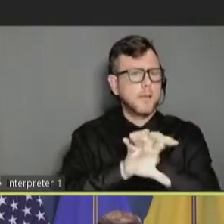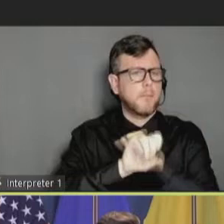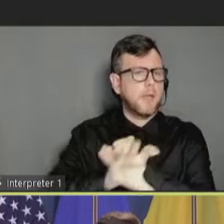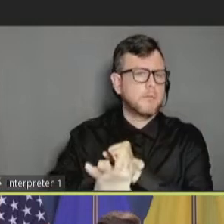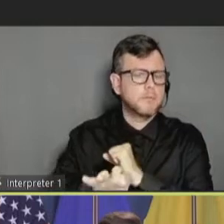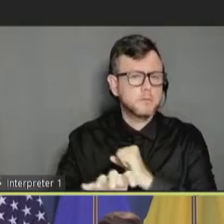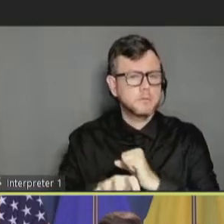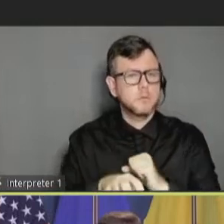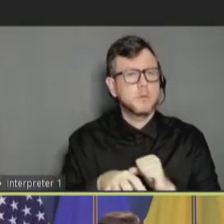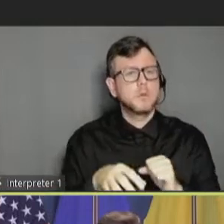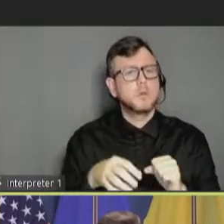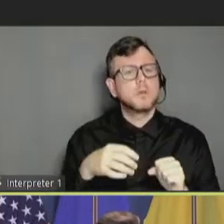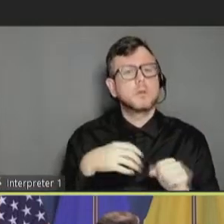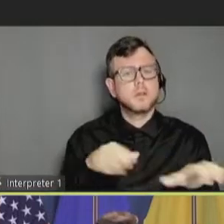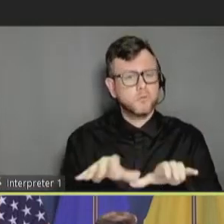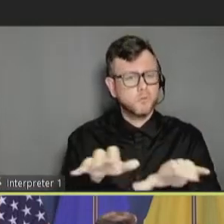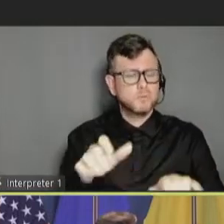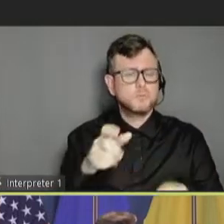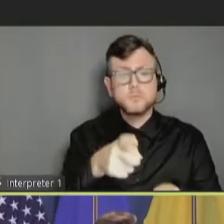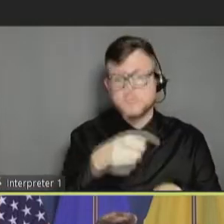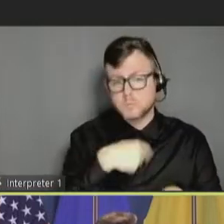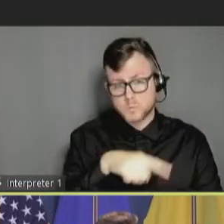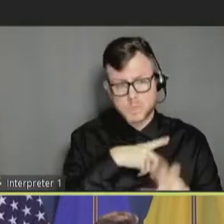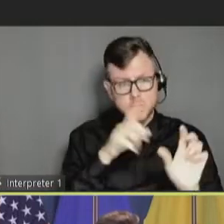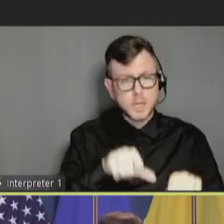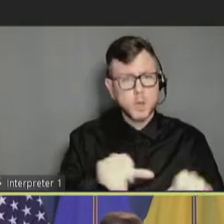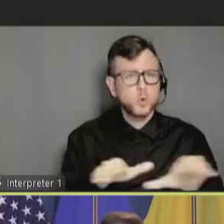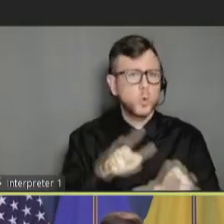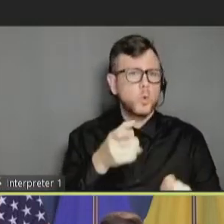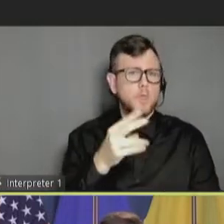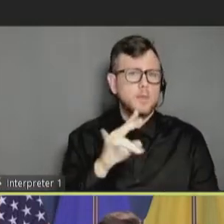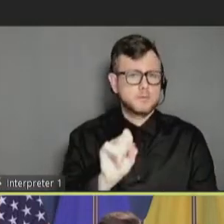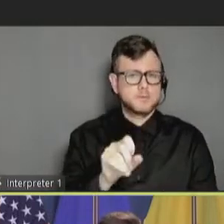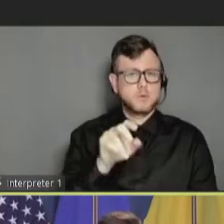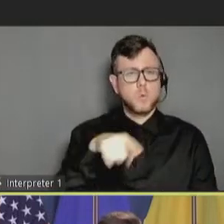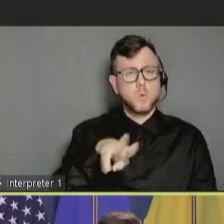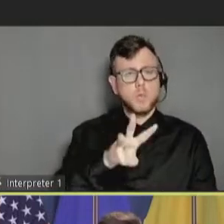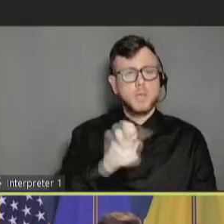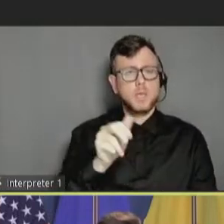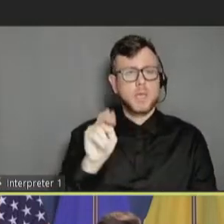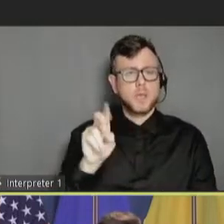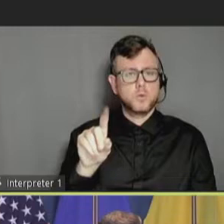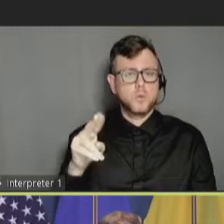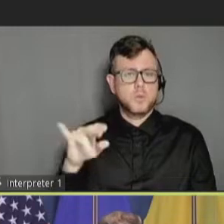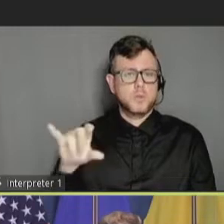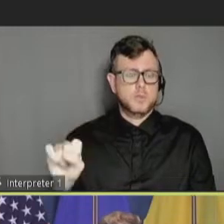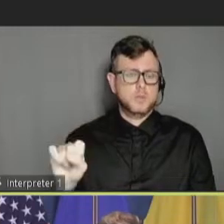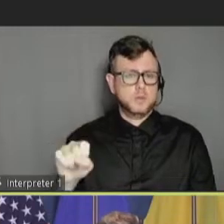with the "We Can Do This" campaign during COVID. But we would love to see this codified in policy,